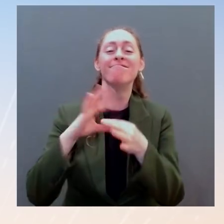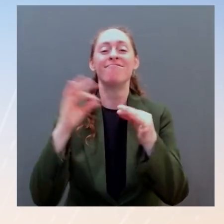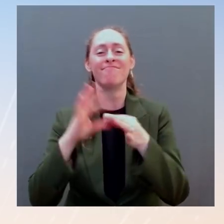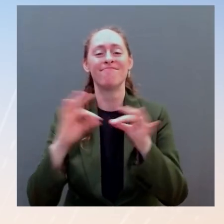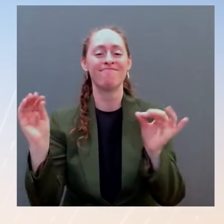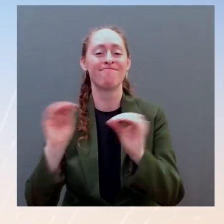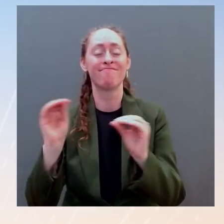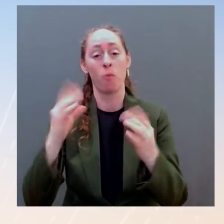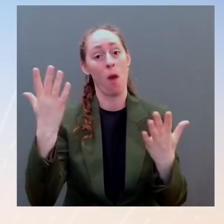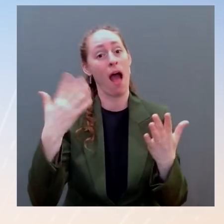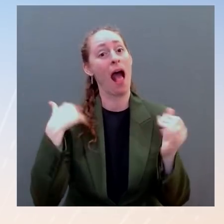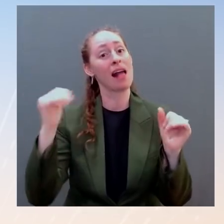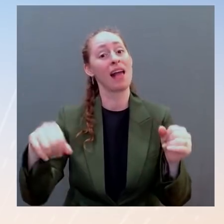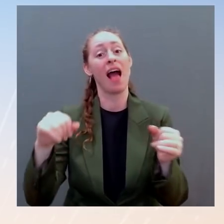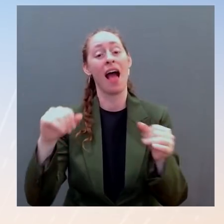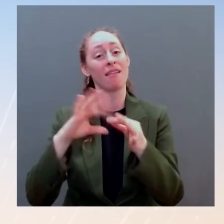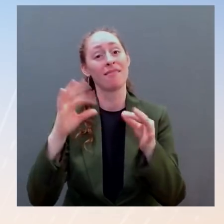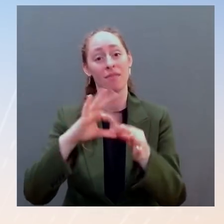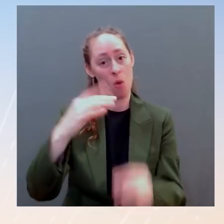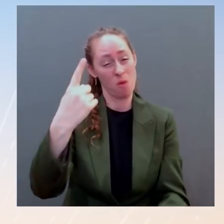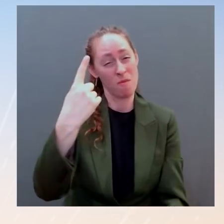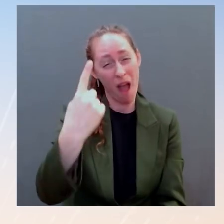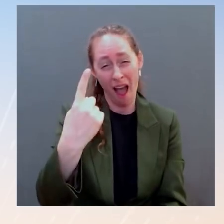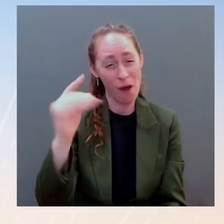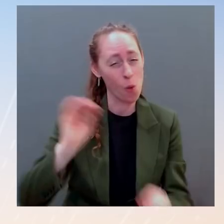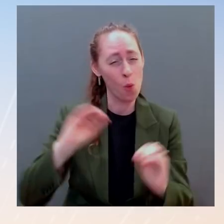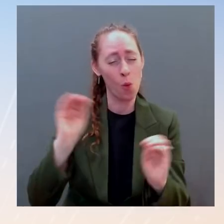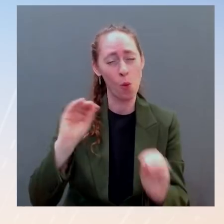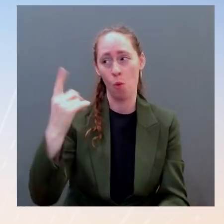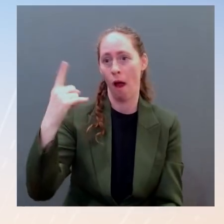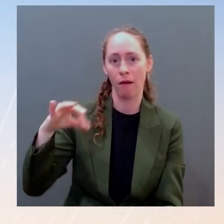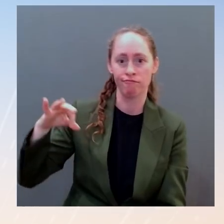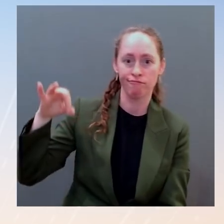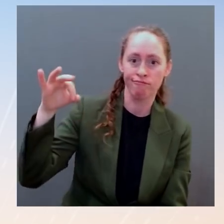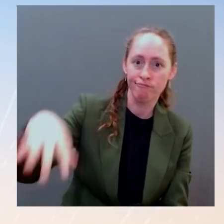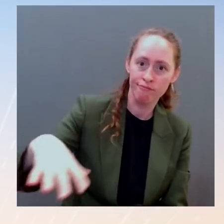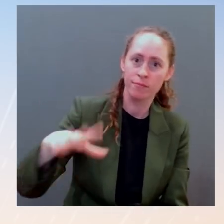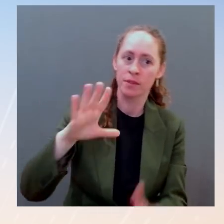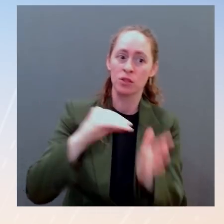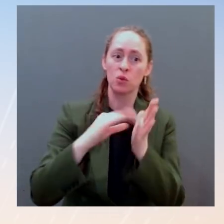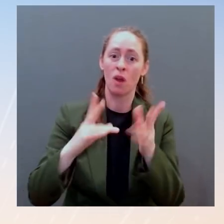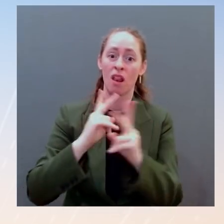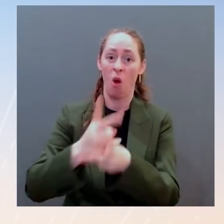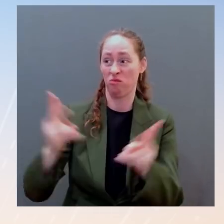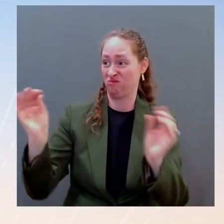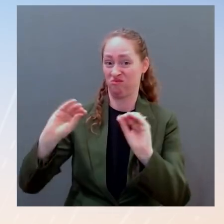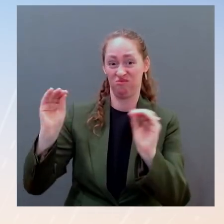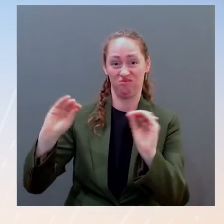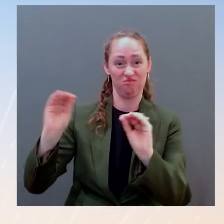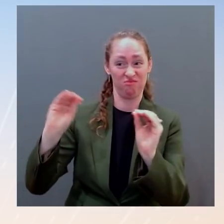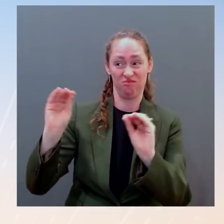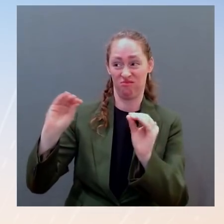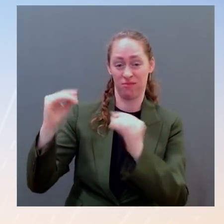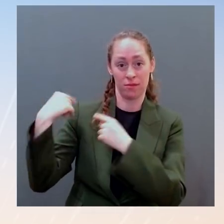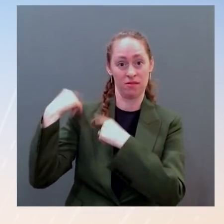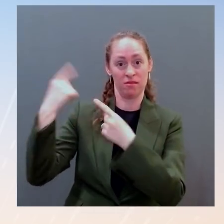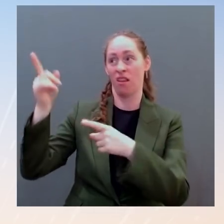federal student loans since the President took office. And what we have said is that he would make a decision about any cancellation of student debt